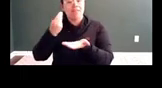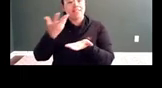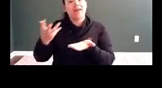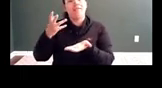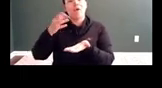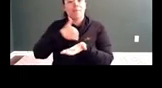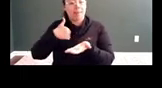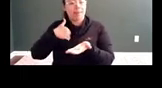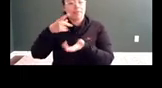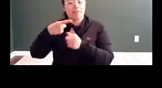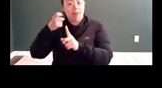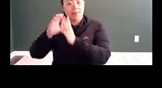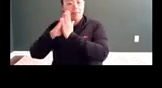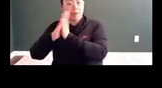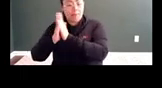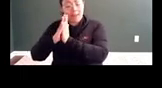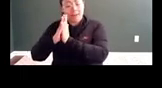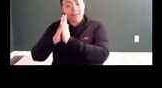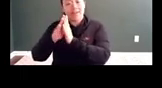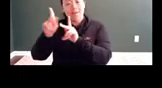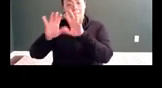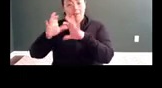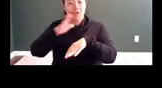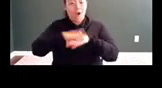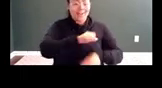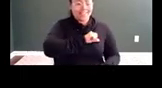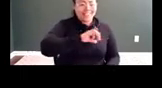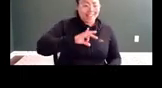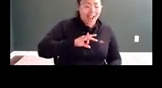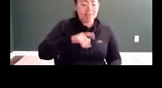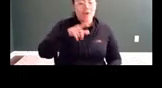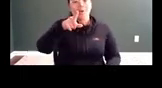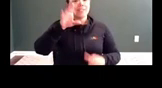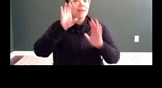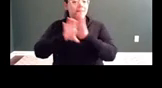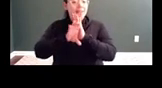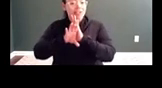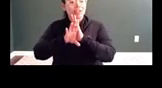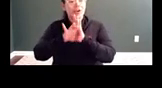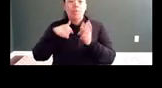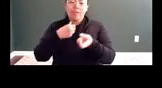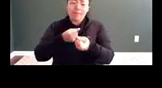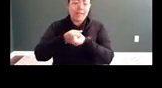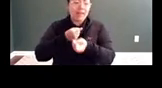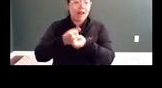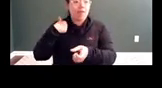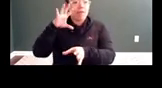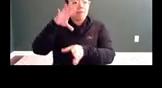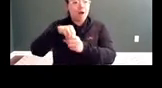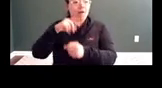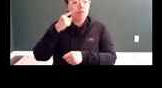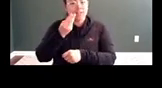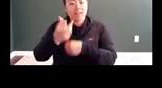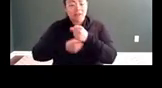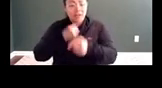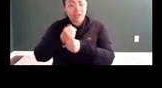So Chin National Day, which is what this is a picture of is a significant pose that we've been involved in for a couple of years. You know, we also are very involved